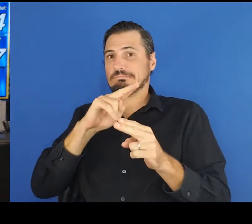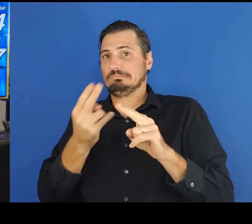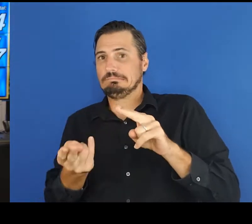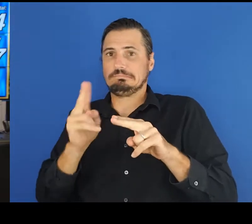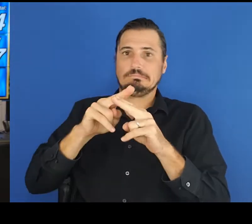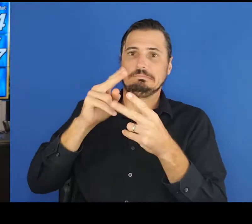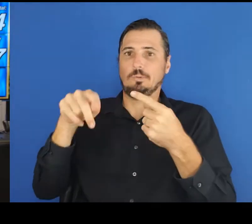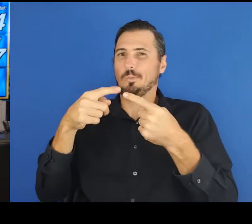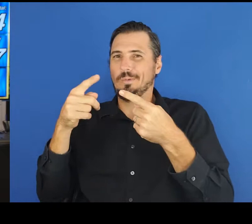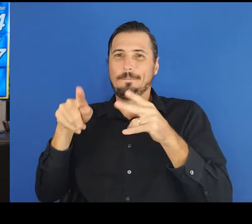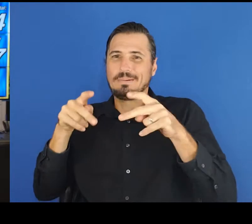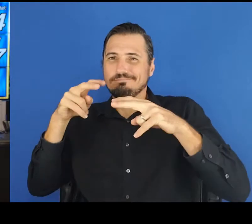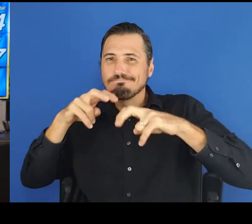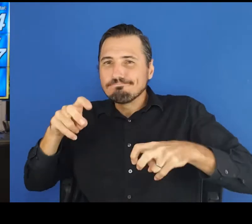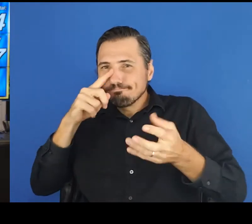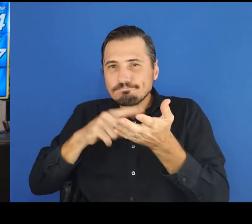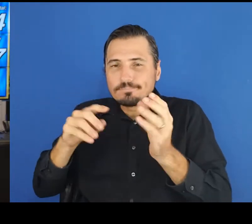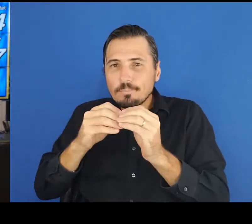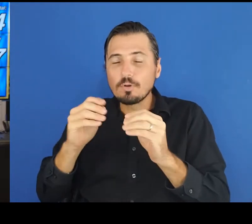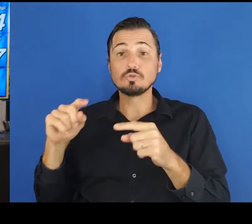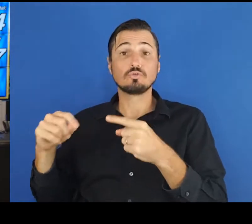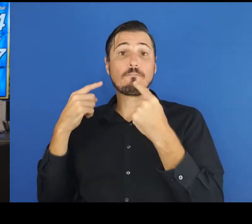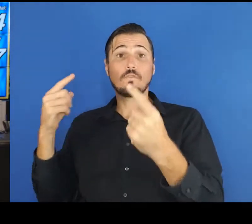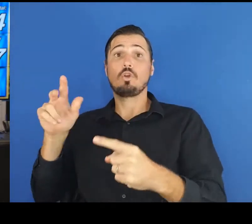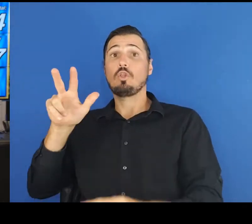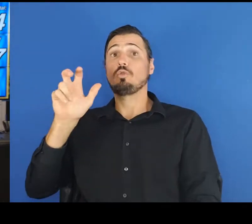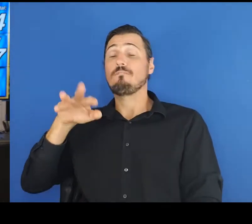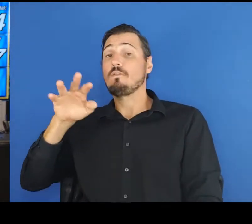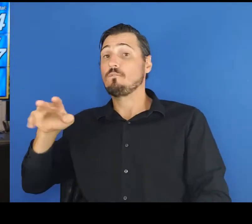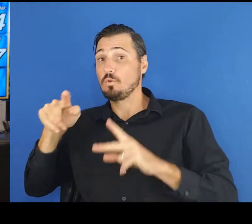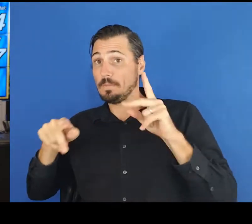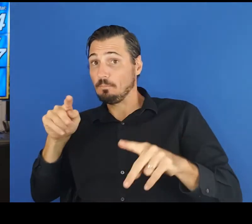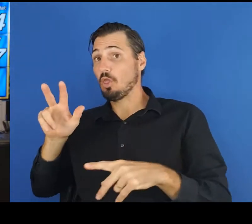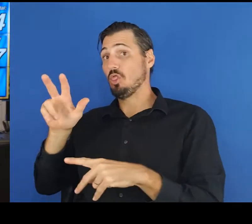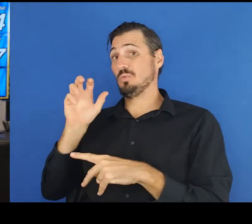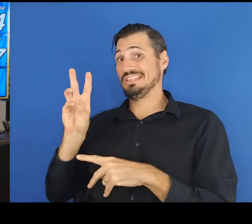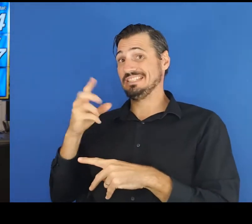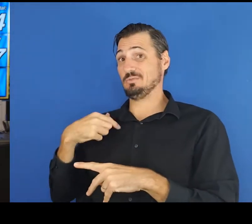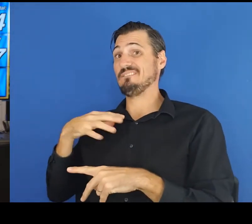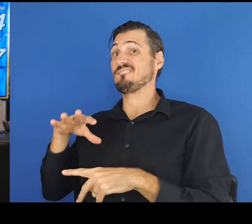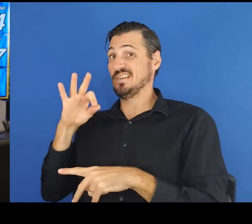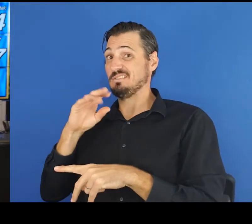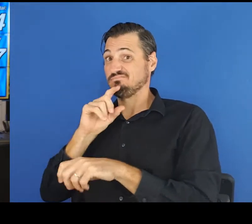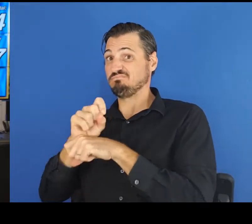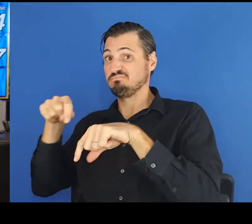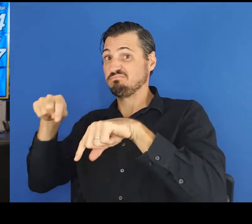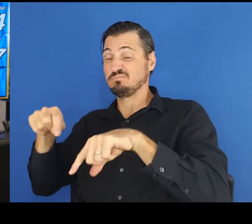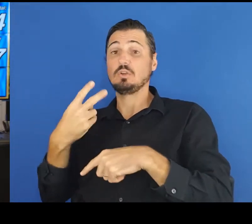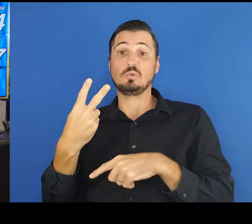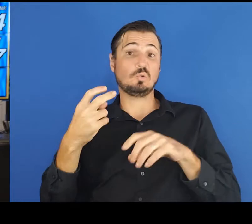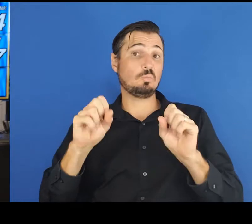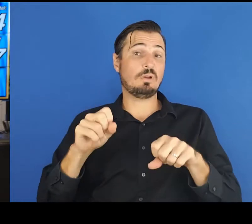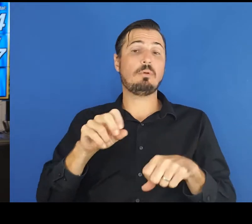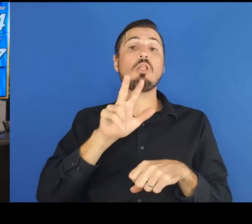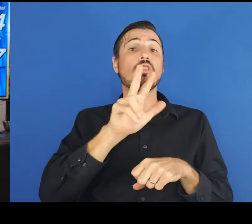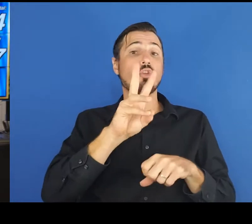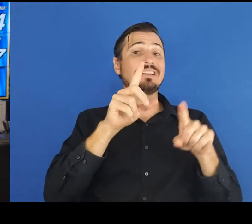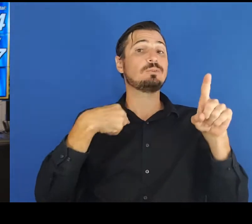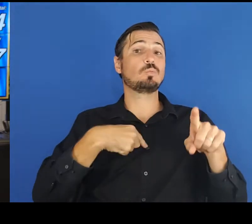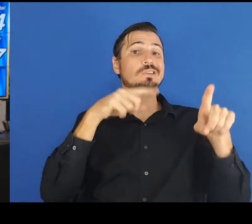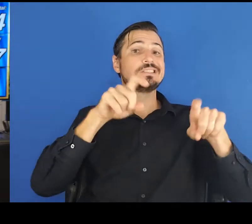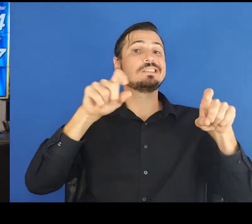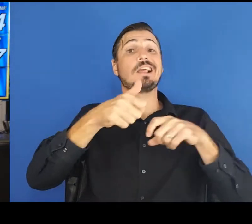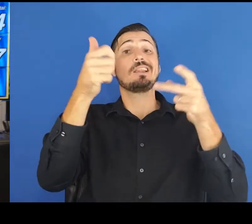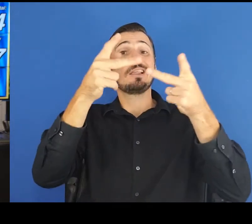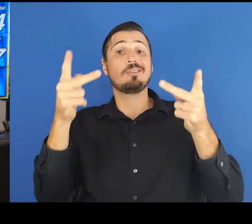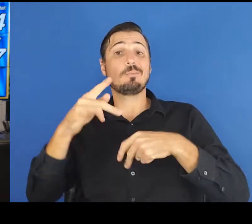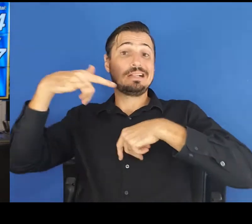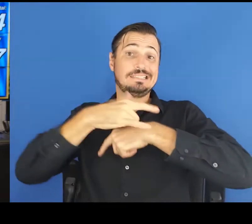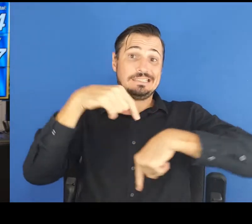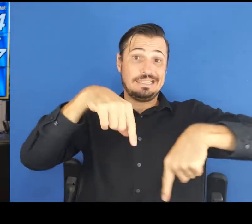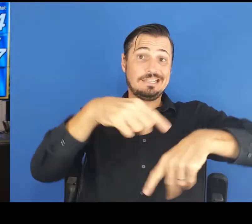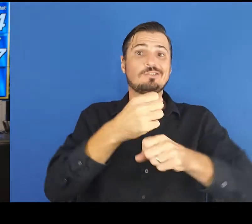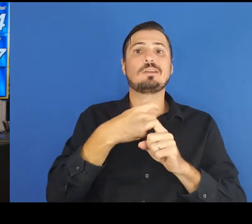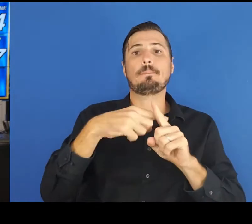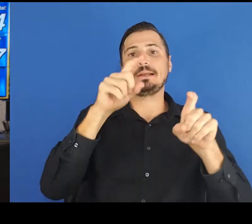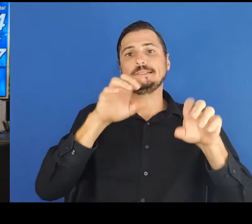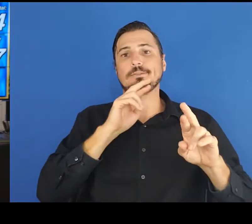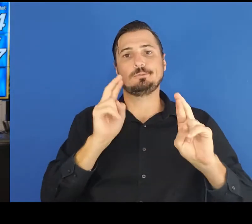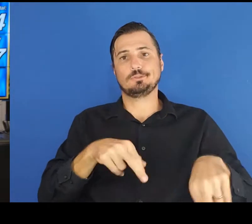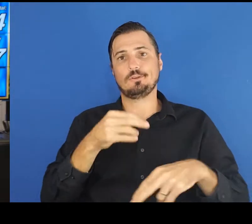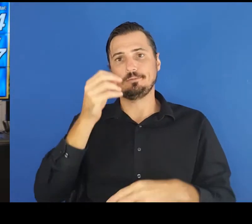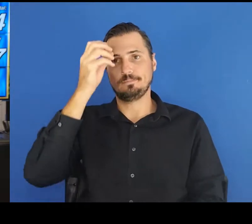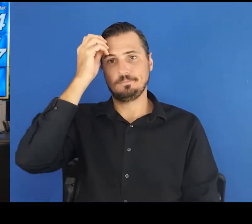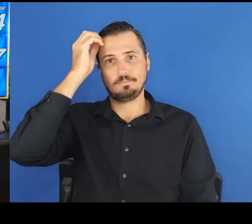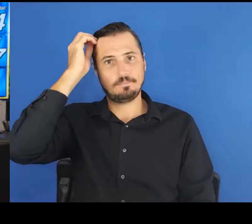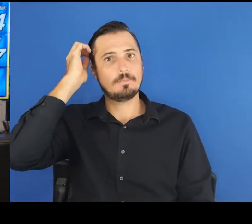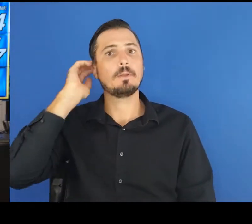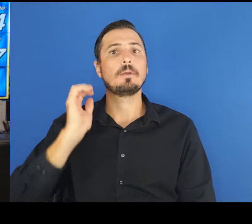Our cumulative case total is 344 including: 306 confirmed, 2 probable, and 36 tested out-of-state/off-island but reported after their arrival to Kauai.